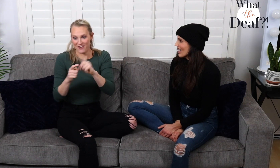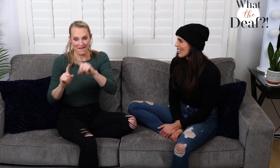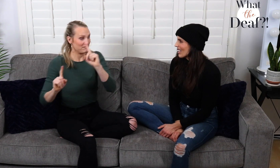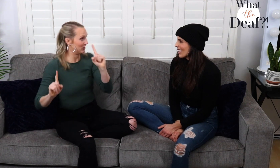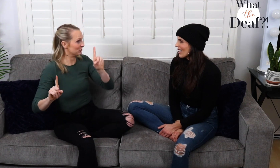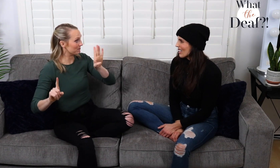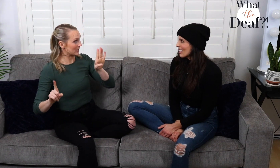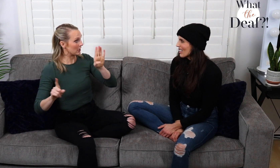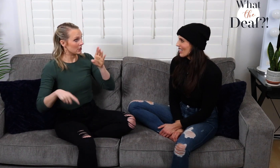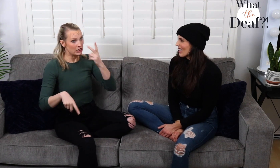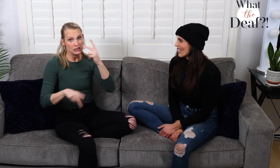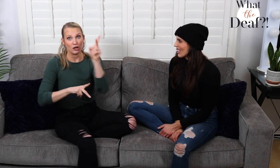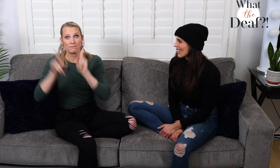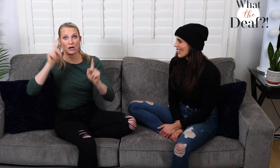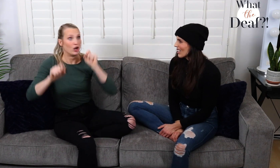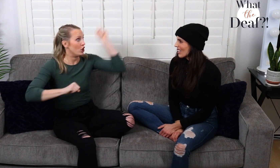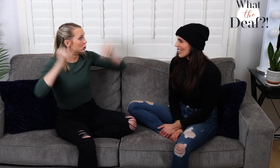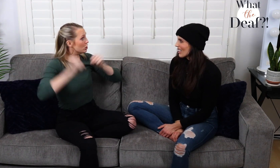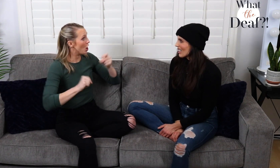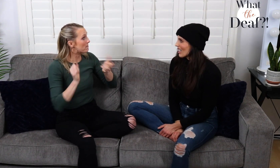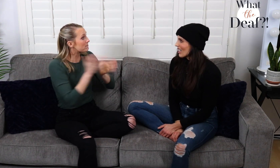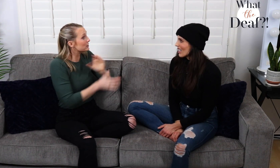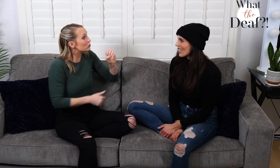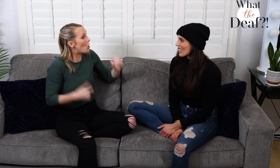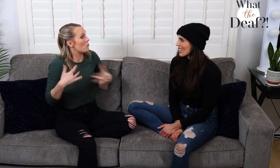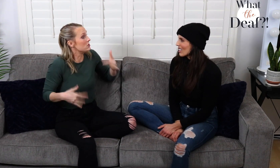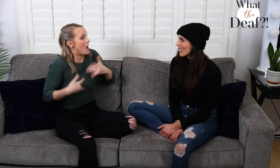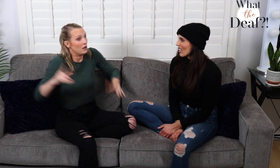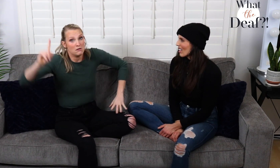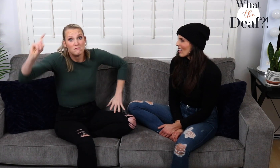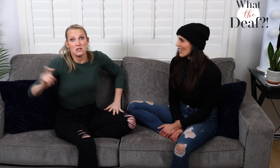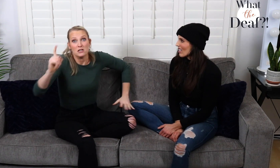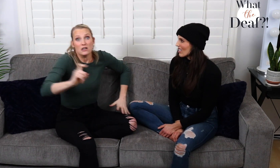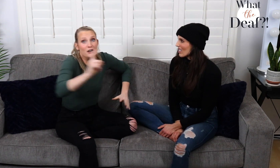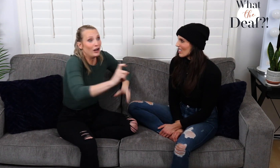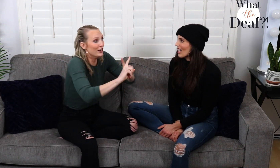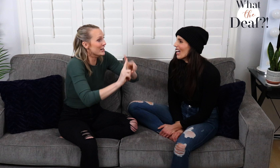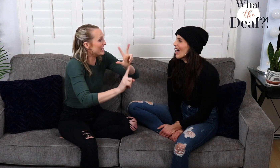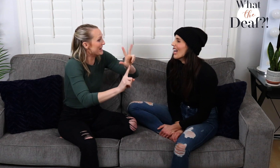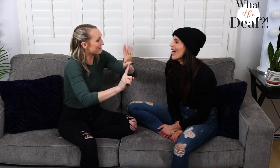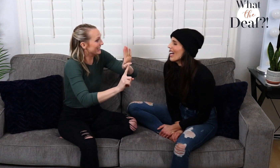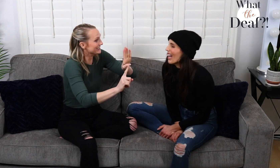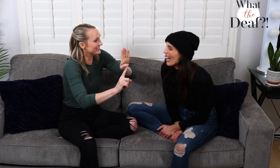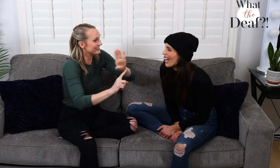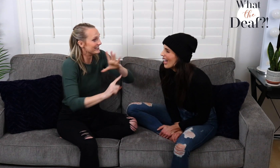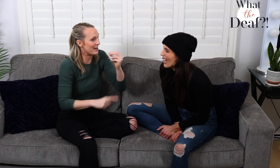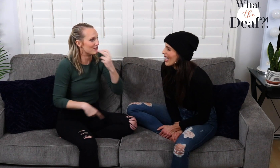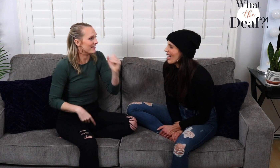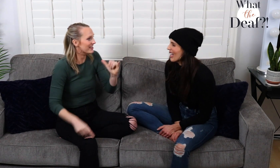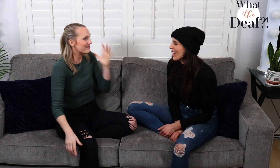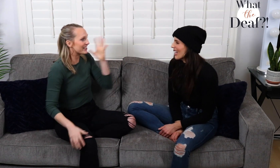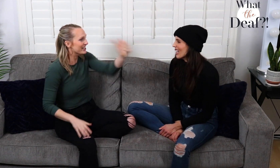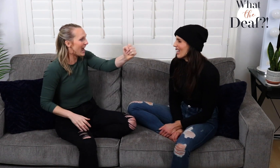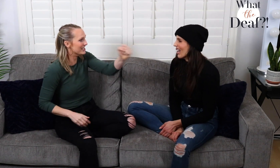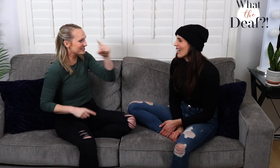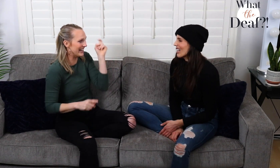ball I ran to first base and I saw people cheering for me and I got so excited that I ran straight to third base and the Refs like, “You're out.